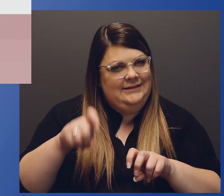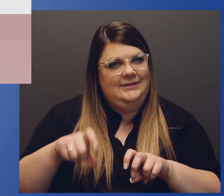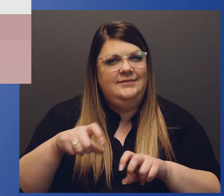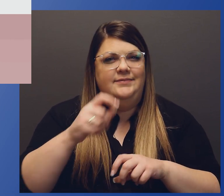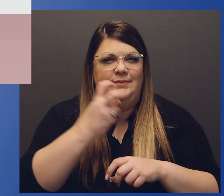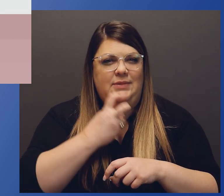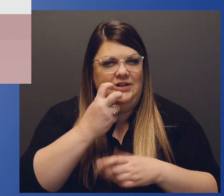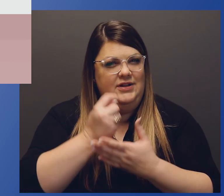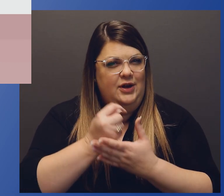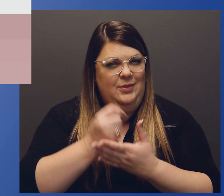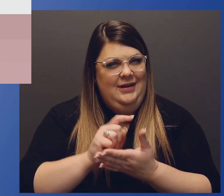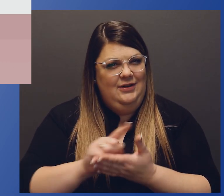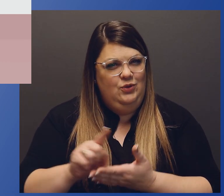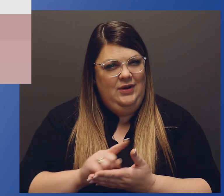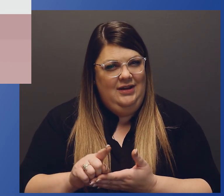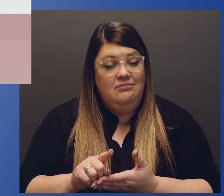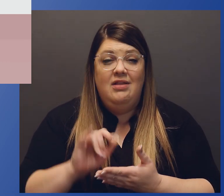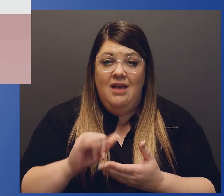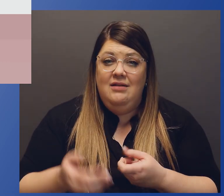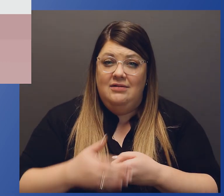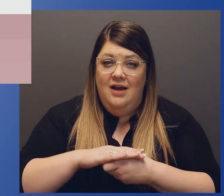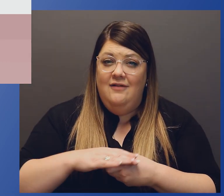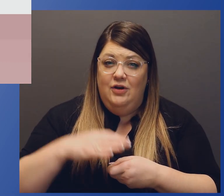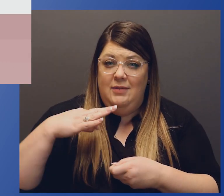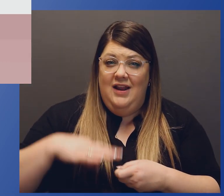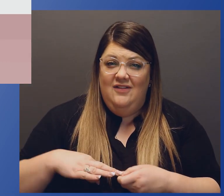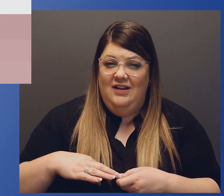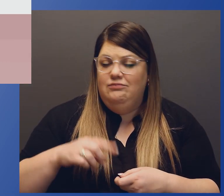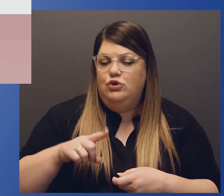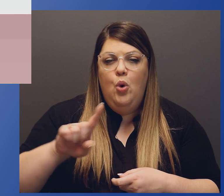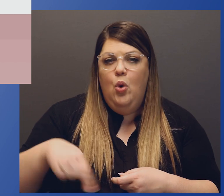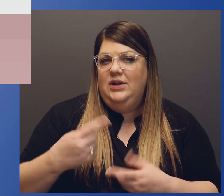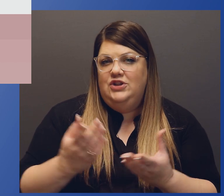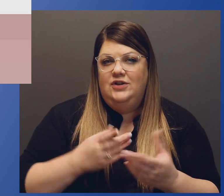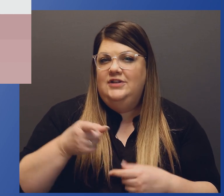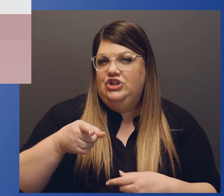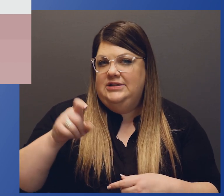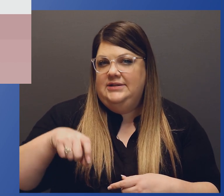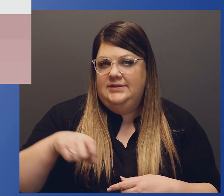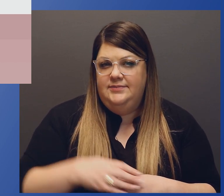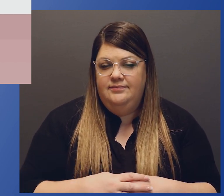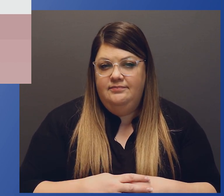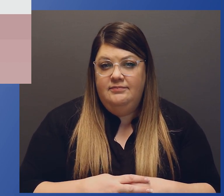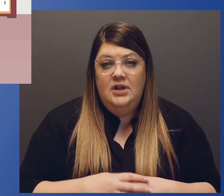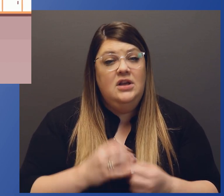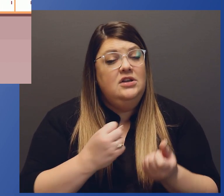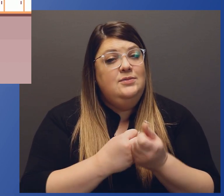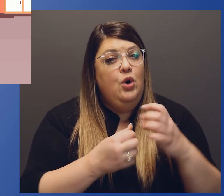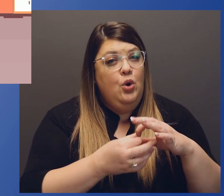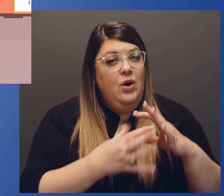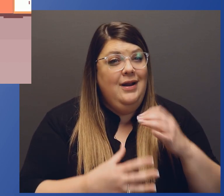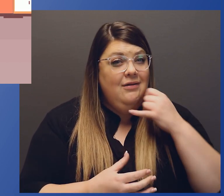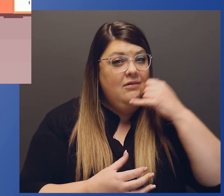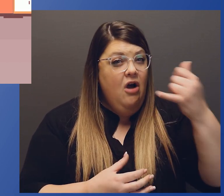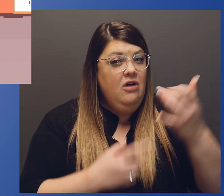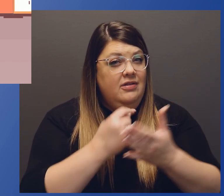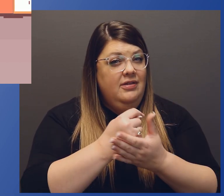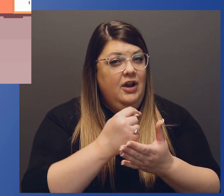and the only service Susie needs. The support coordinator calls the therapy provider that the family likes. The therapist has openings